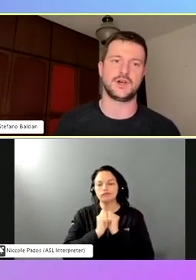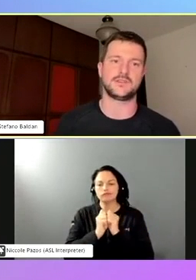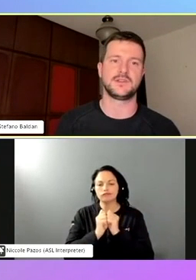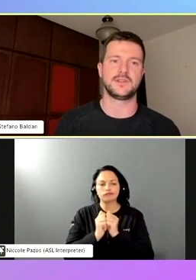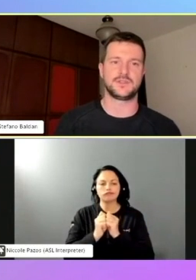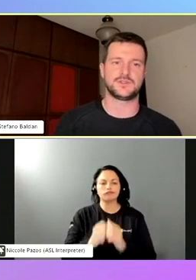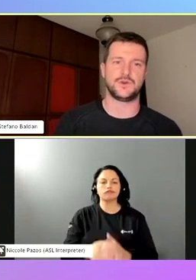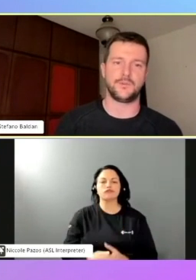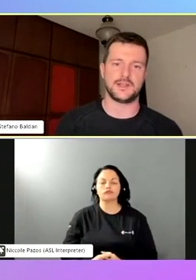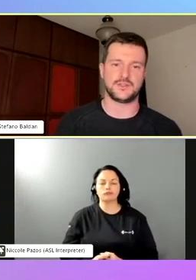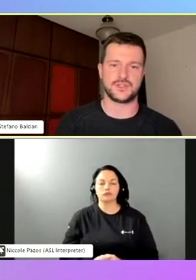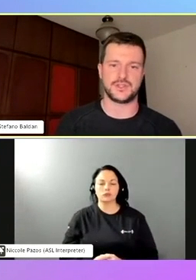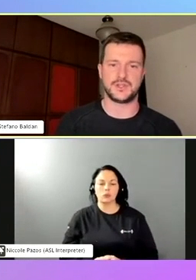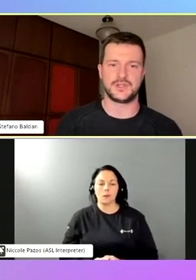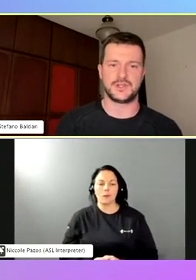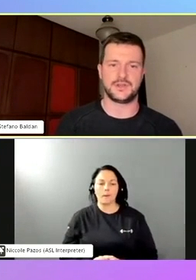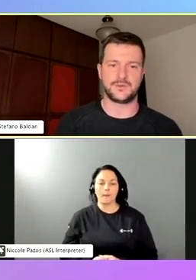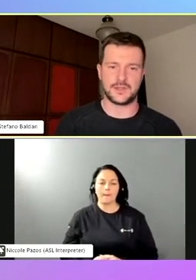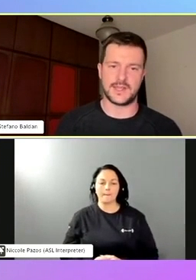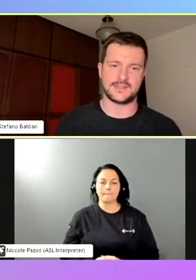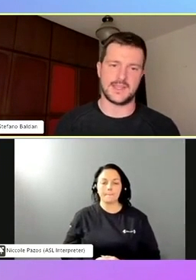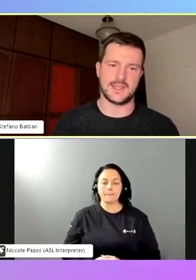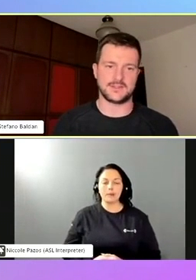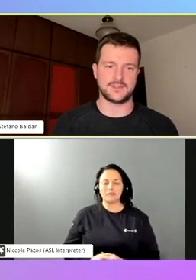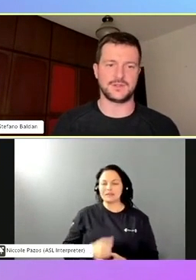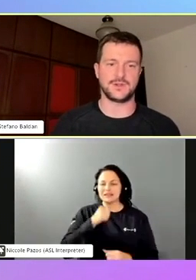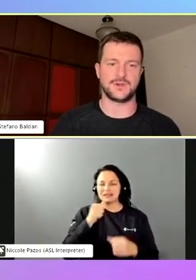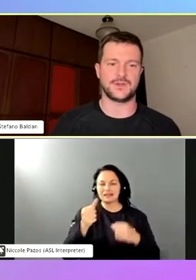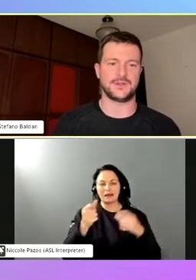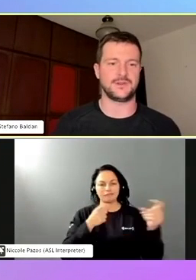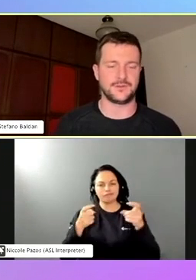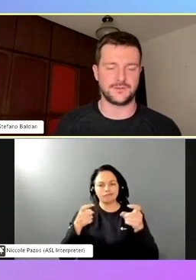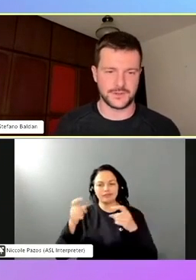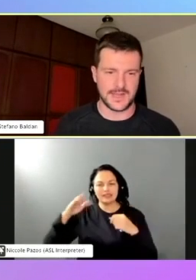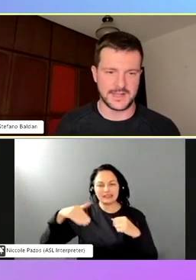that have the same vertical value, and then sort the groups by the horizontal axis.